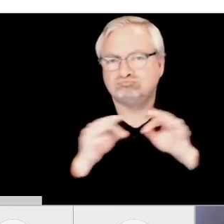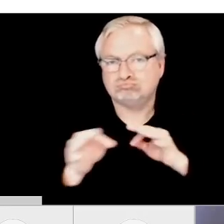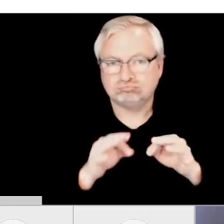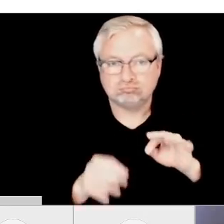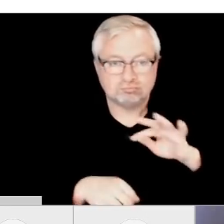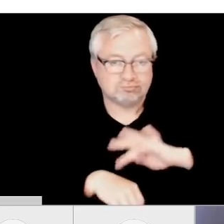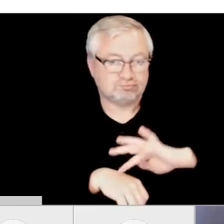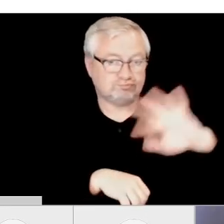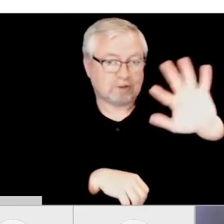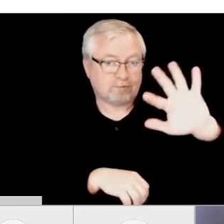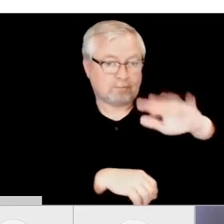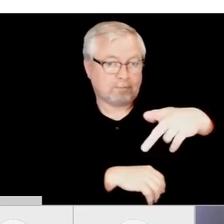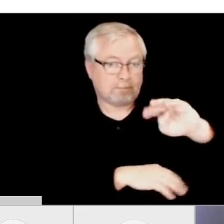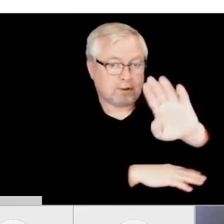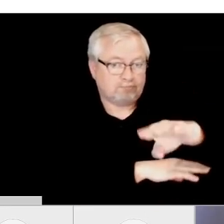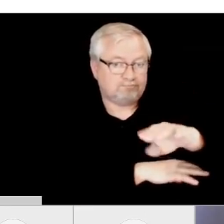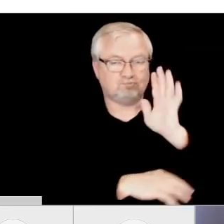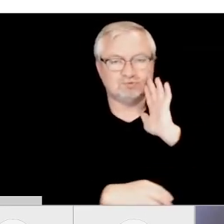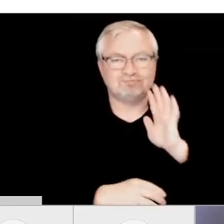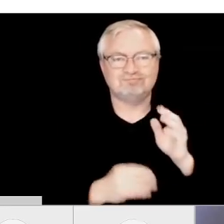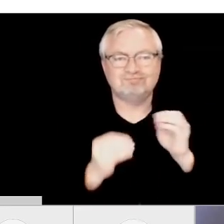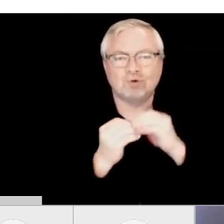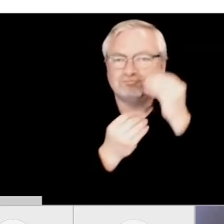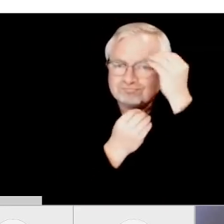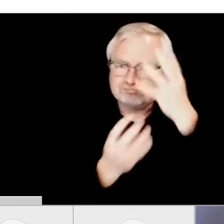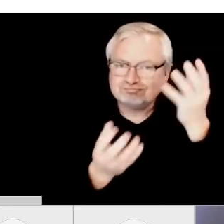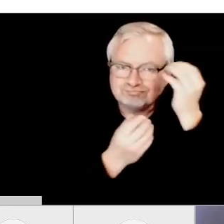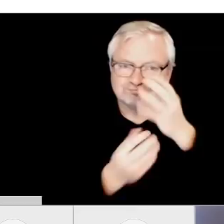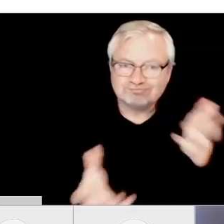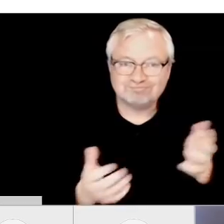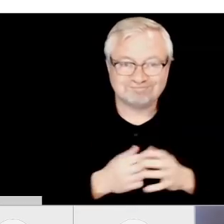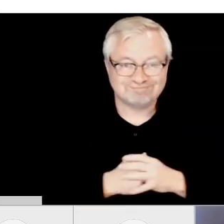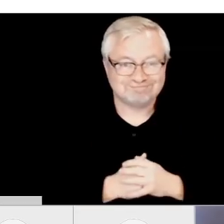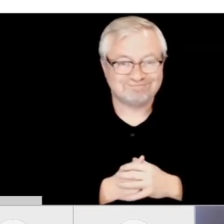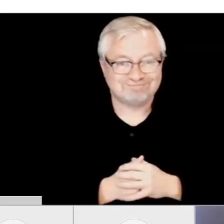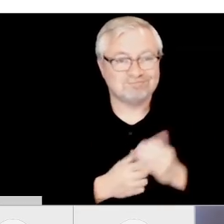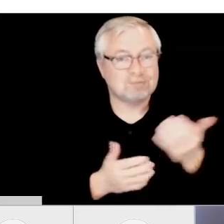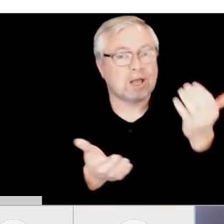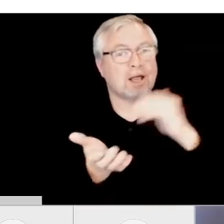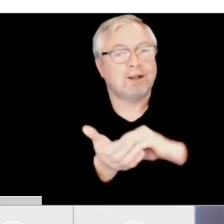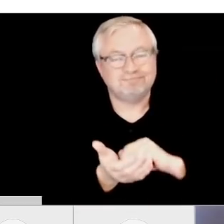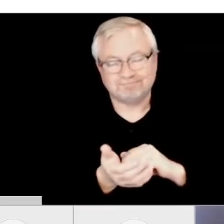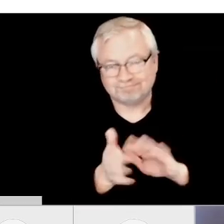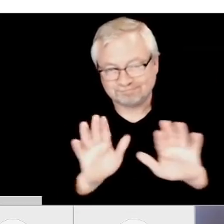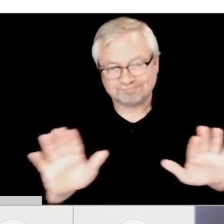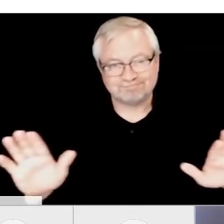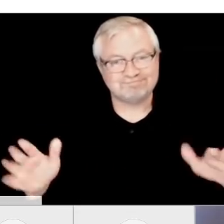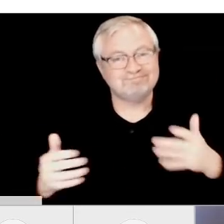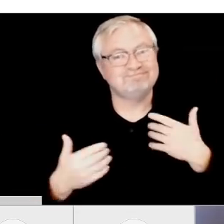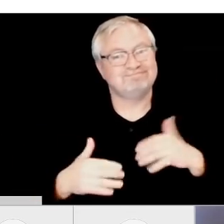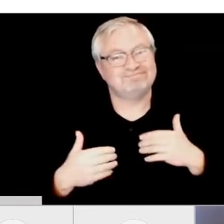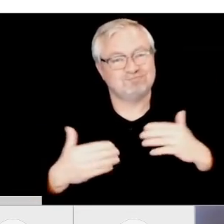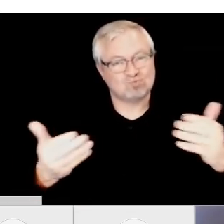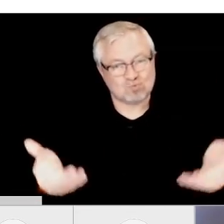5:00 p.m. >> Commissioner Malcolm: Okay. Very good. So again, we welcome and appreciate your questions.